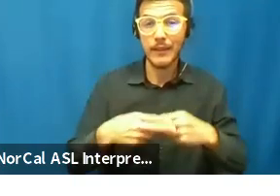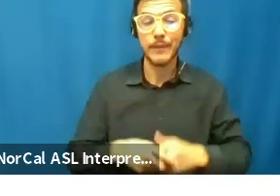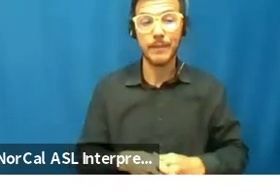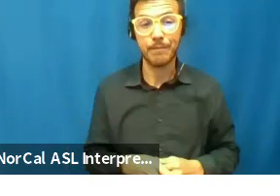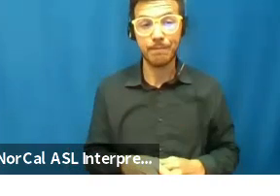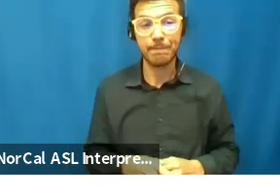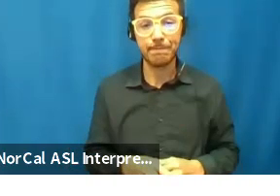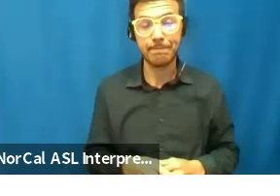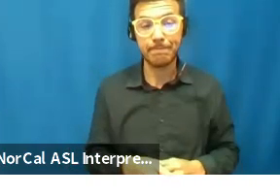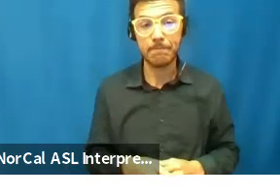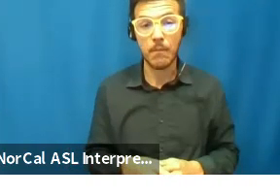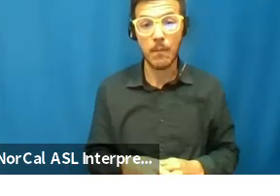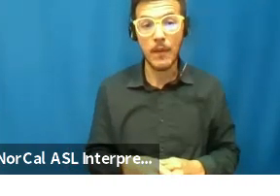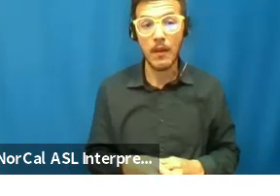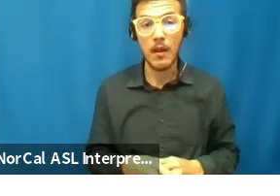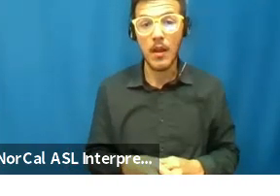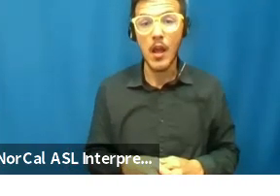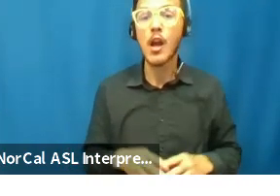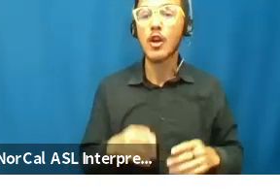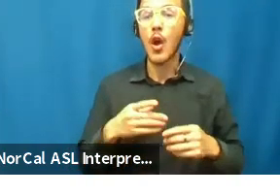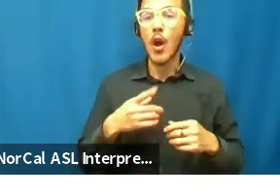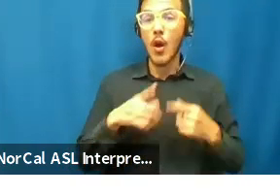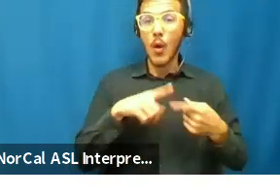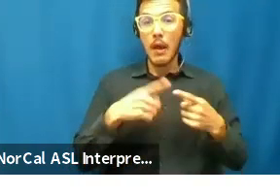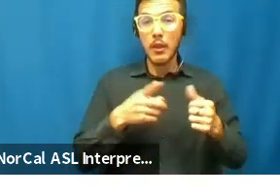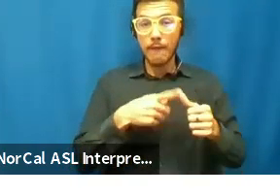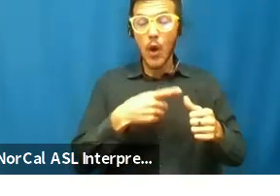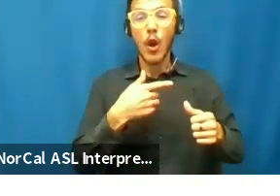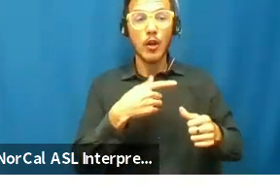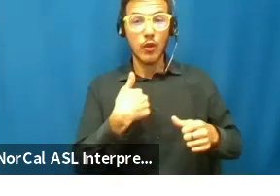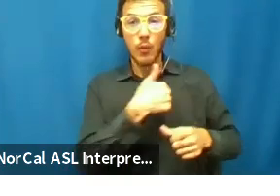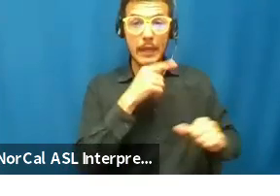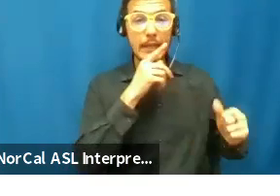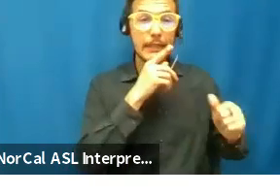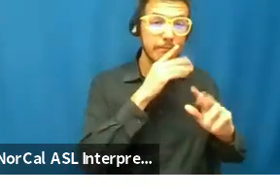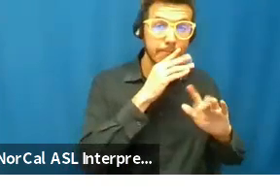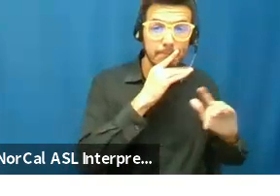So when we first talked to them about the type of collaboration, it was obvious that there was